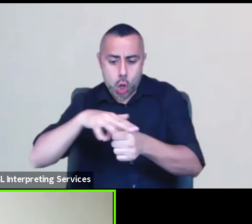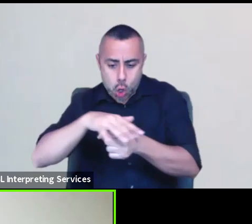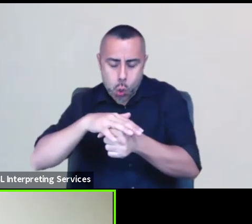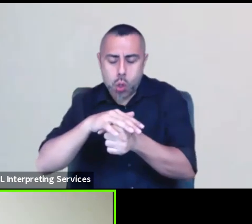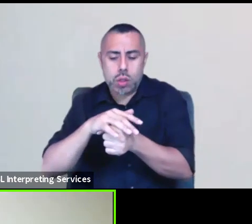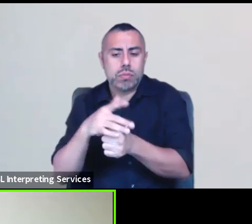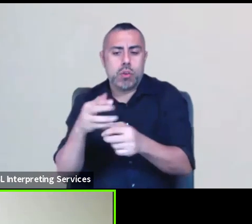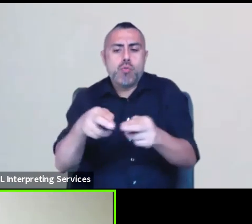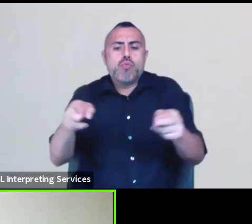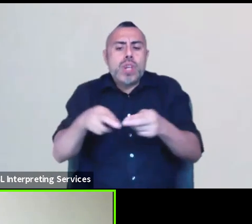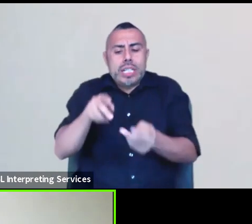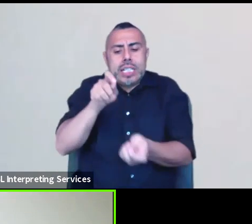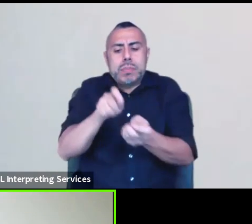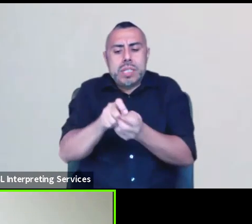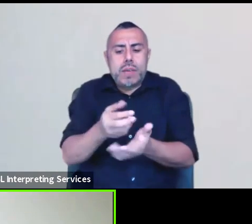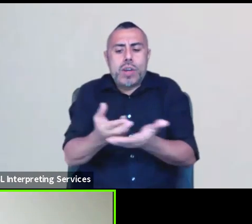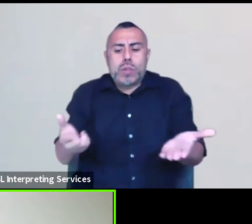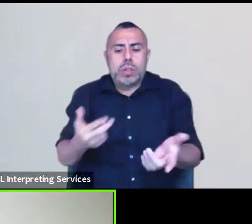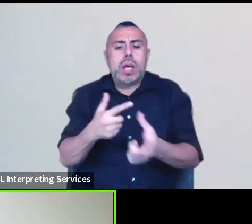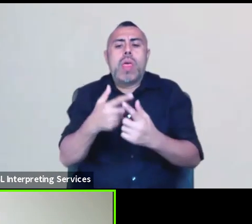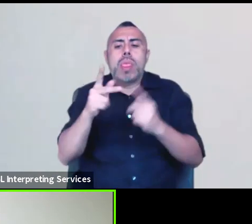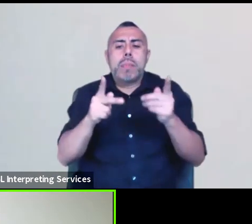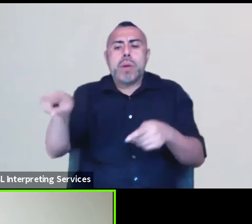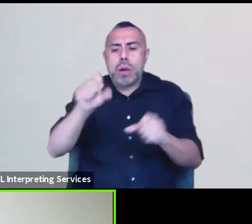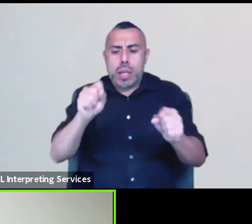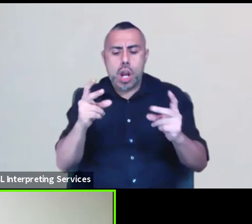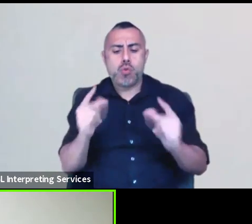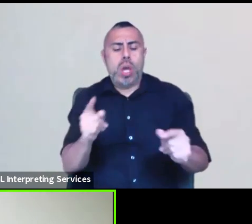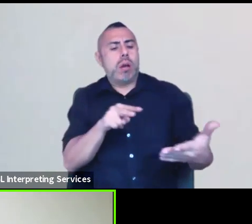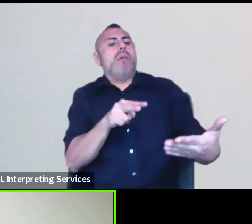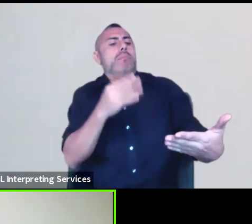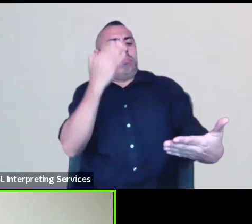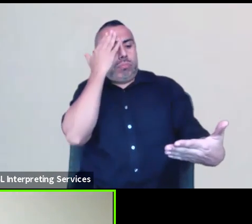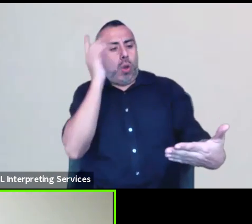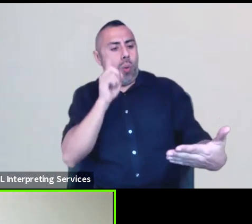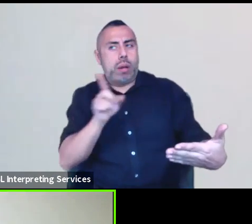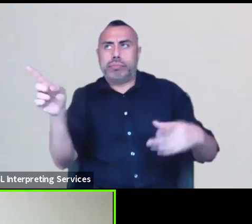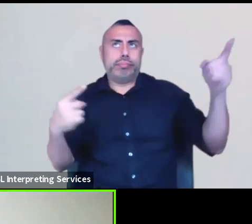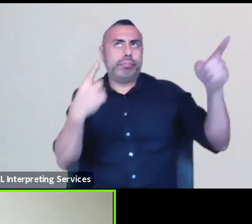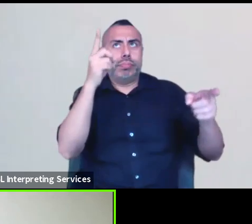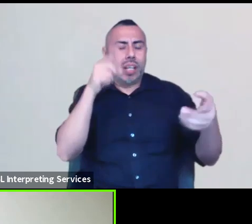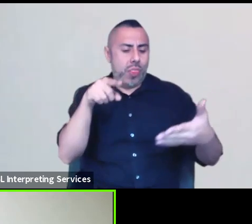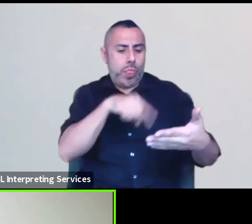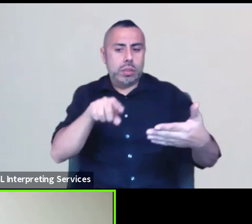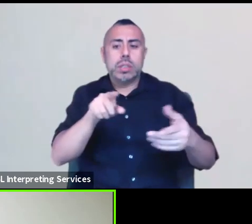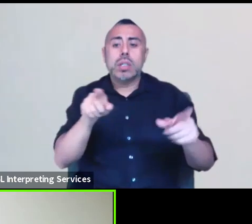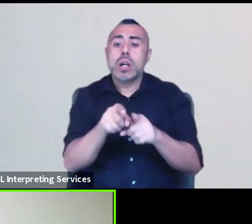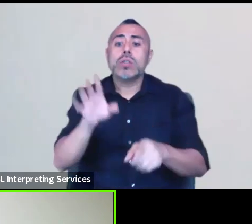so people can have a quick access to those. And we're also gonna be sharing creative ways